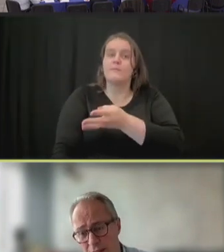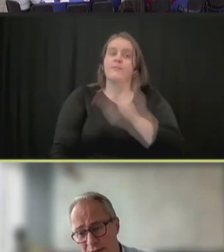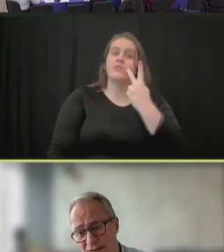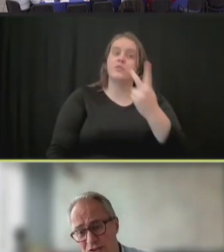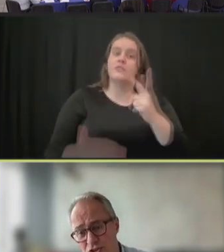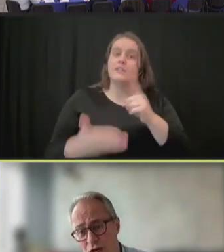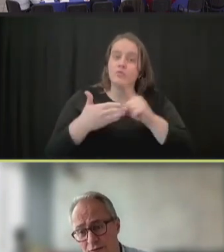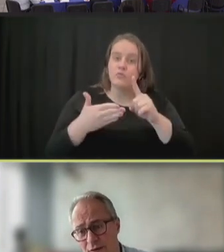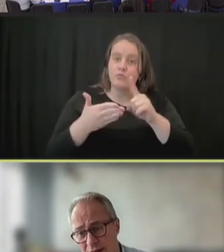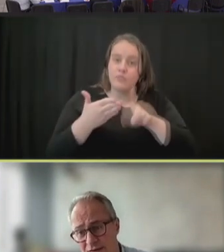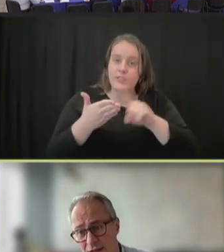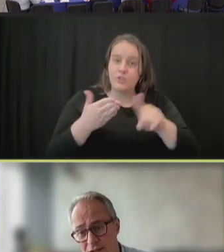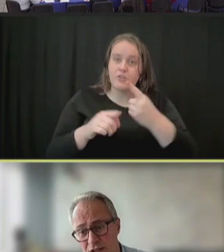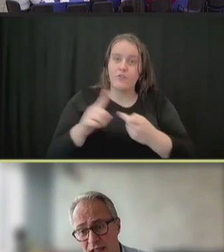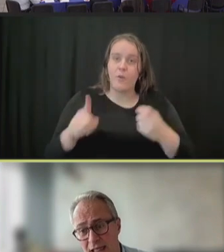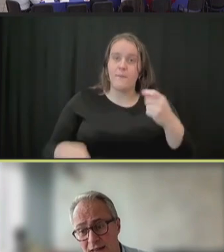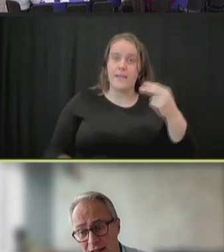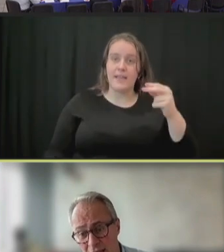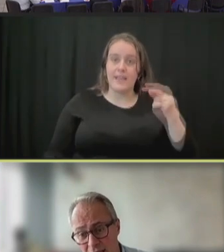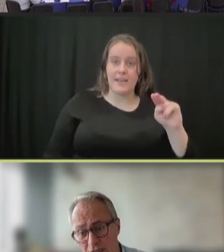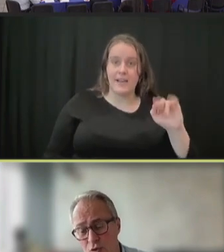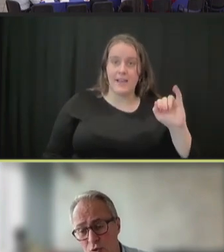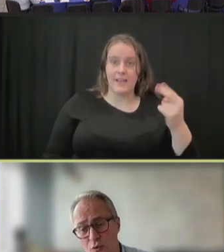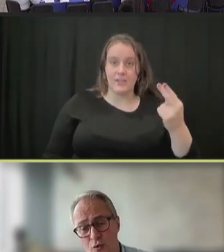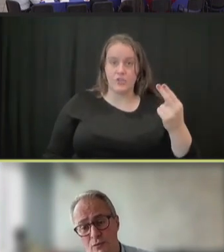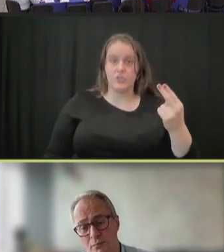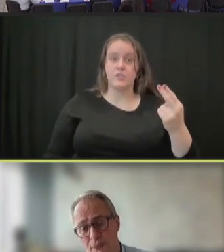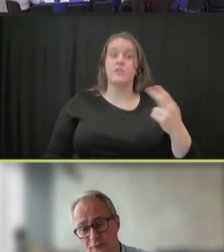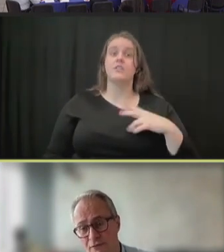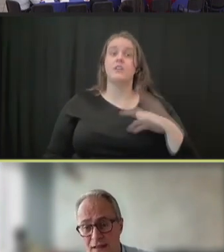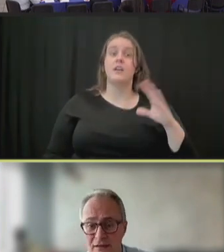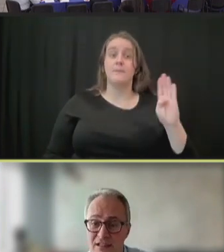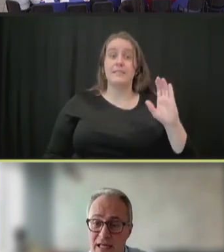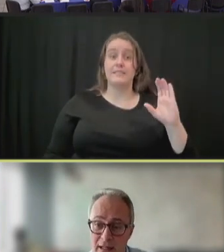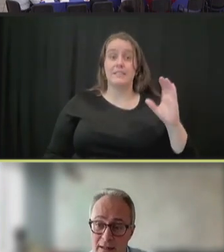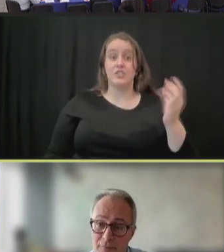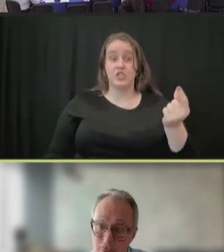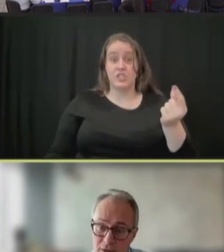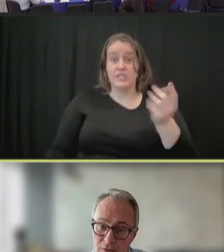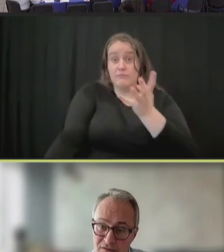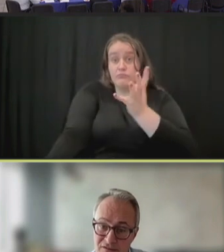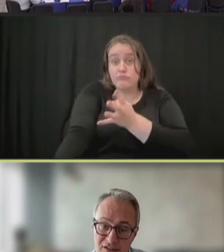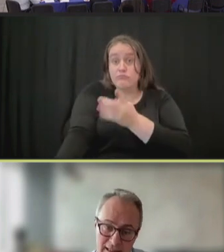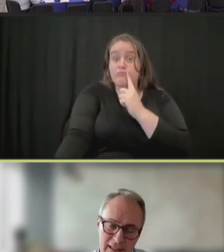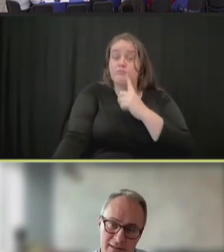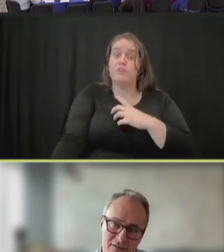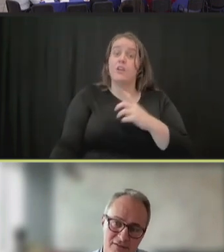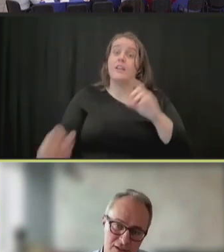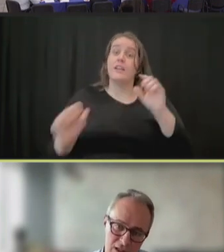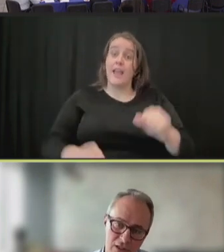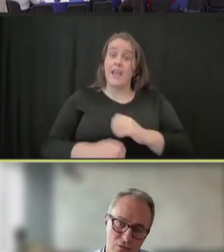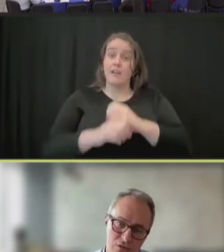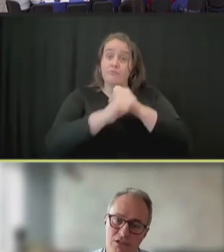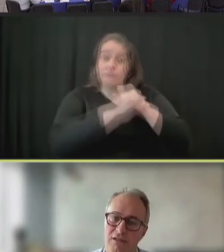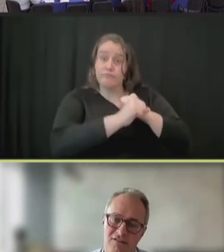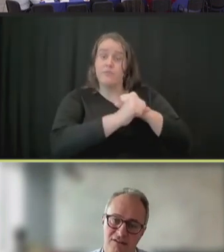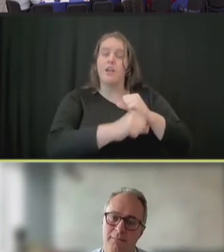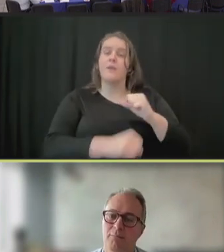that BCG IV vaccination indeed could prevent tuberculosis. I think this is a huge step.